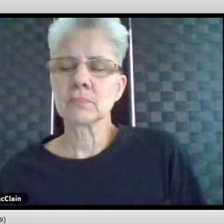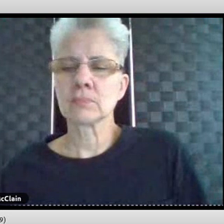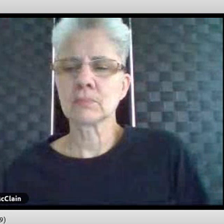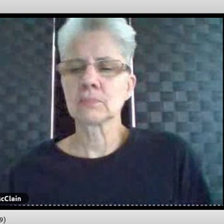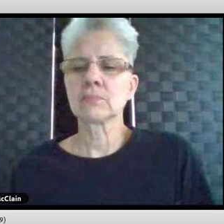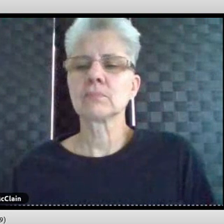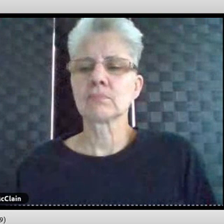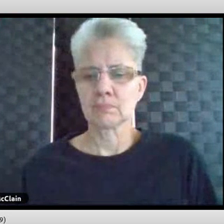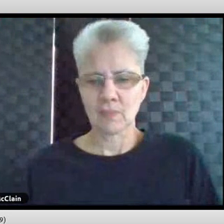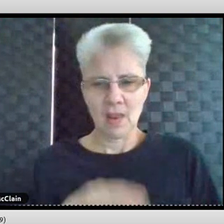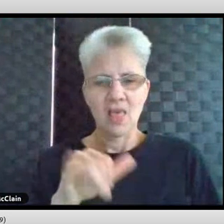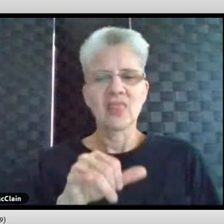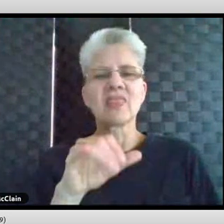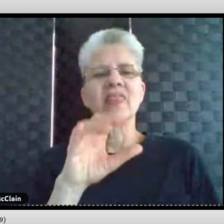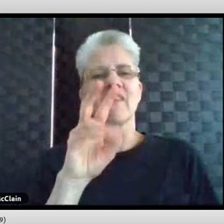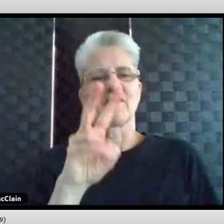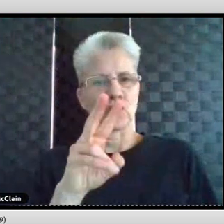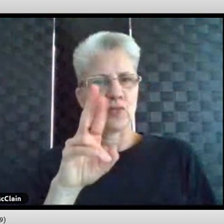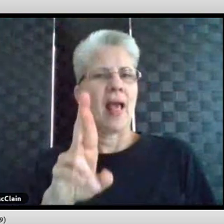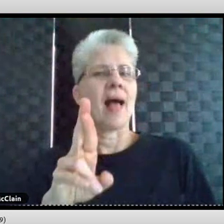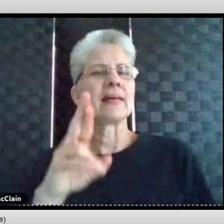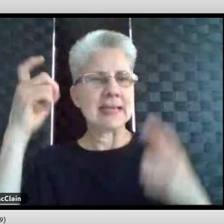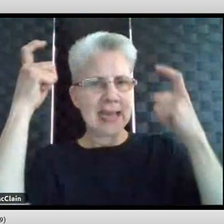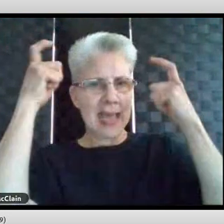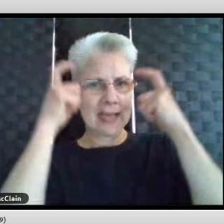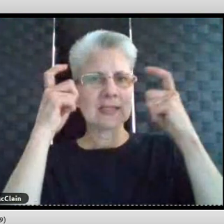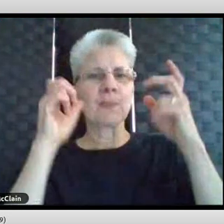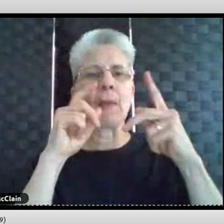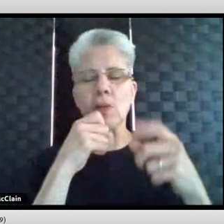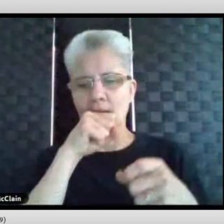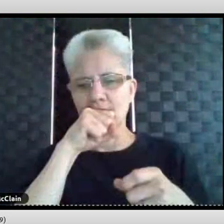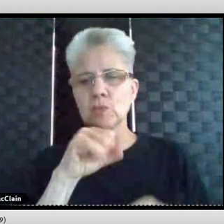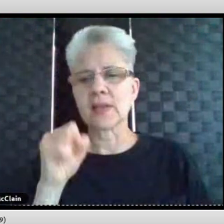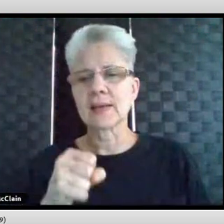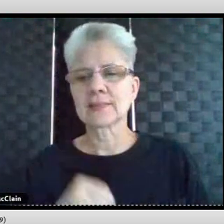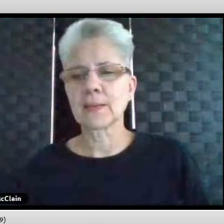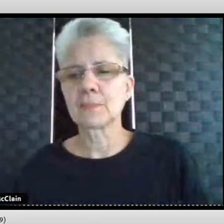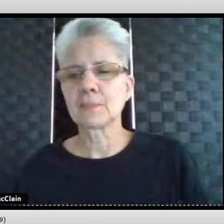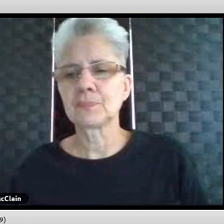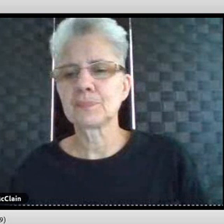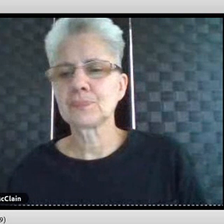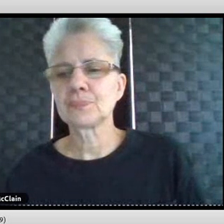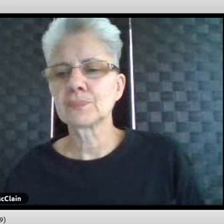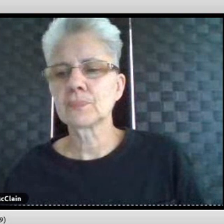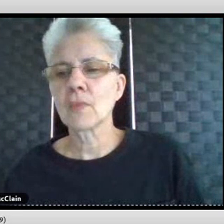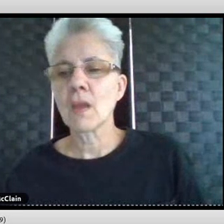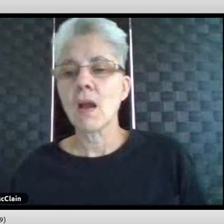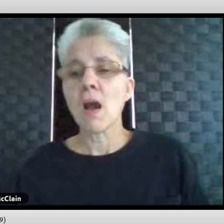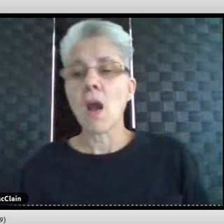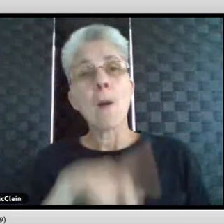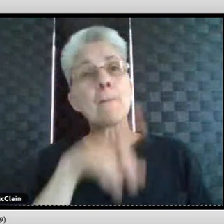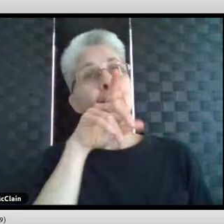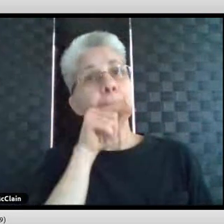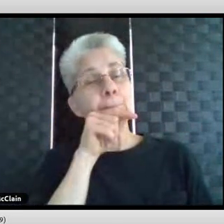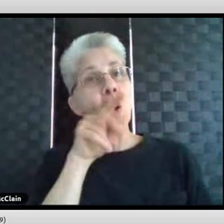Ah, yes, those virtual reality headsets. People love those. "Bird watching backpacks." I love that.